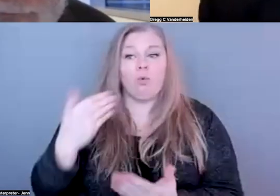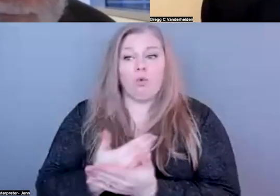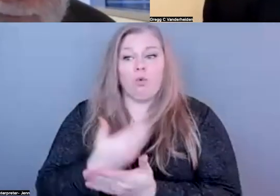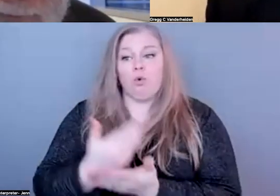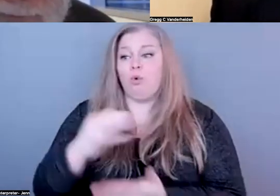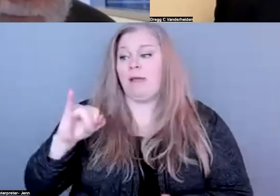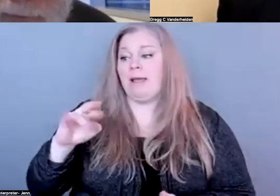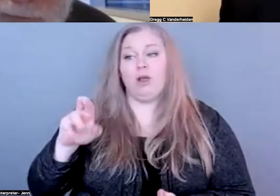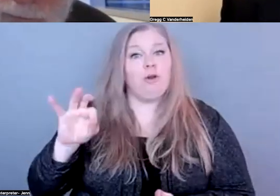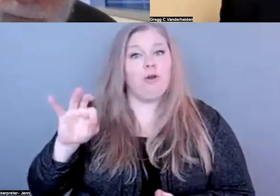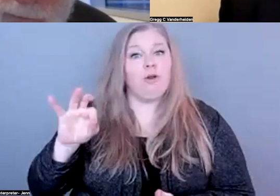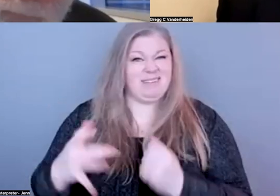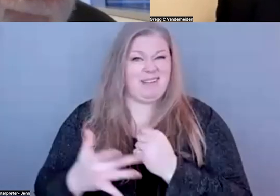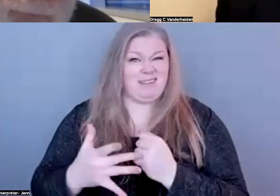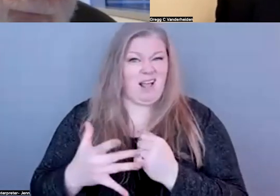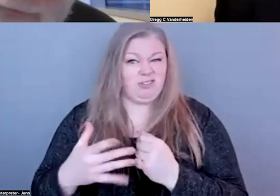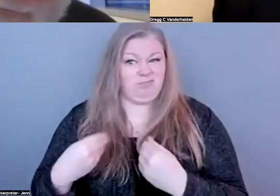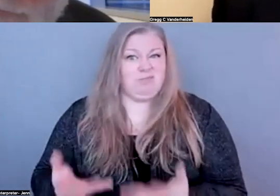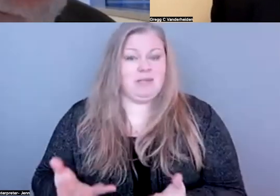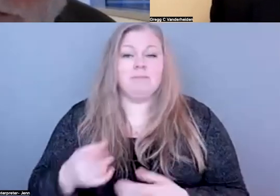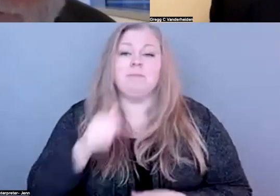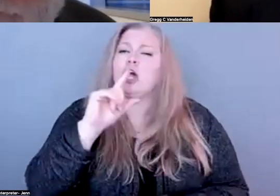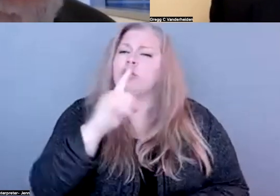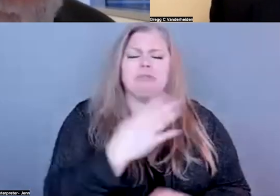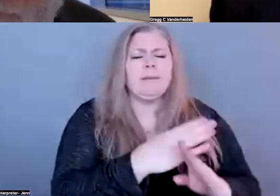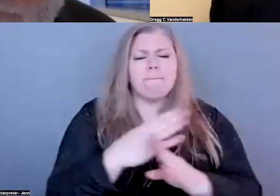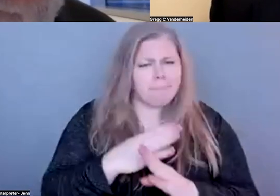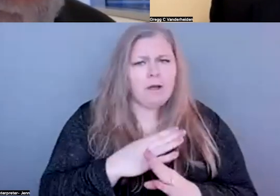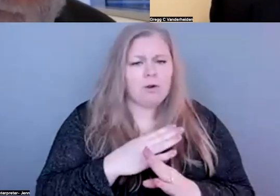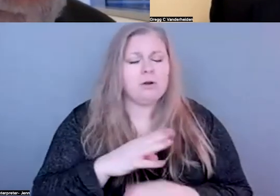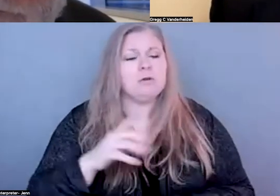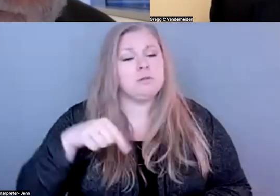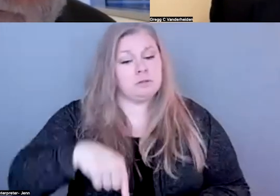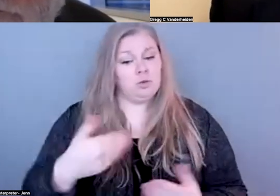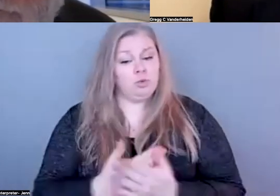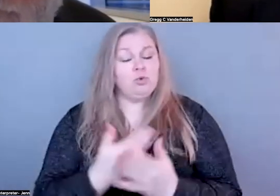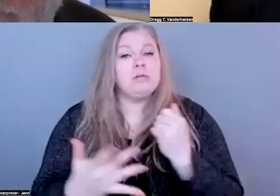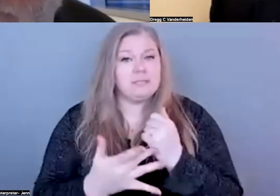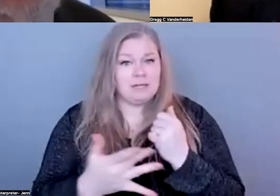We not only want to look at barriers -- these new technologies are going to allow us to explore